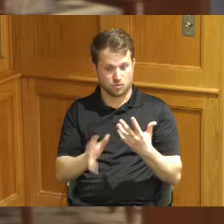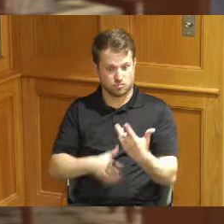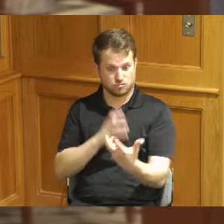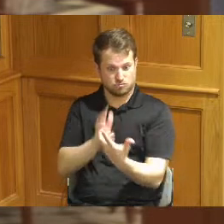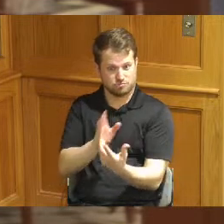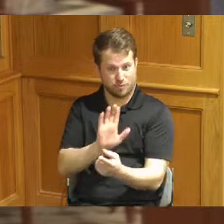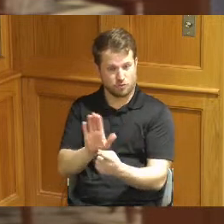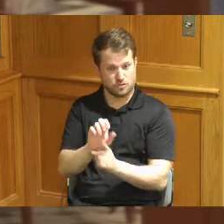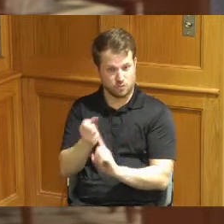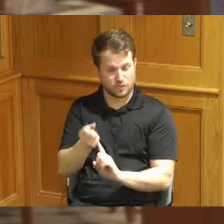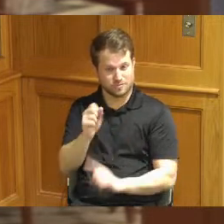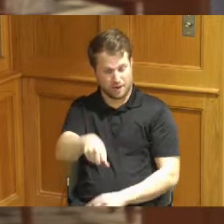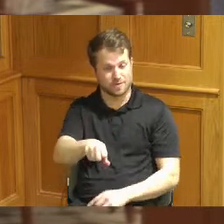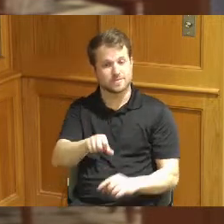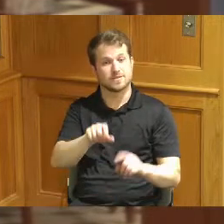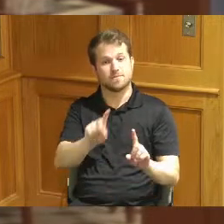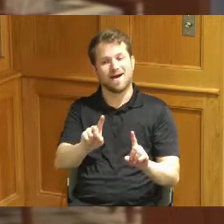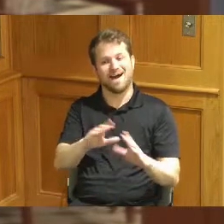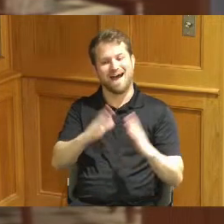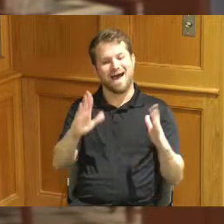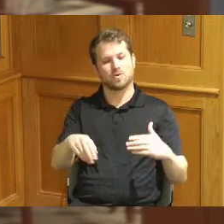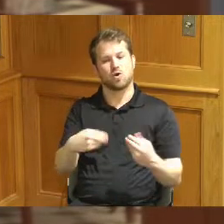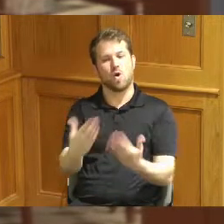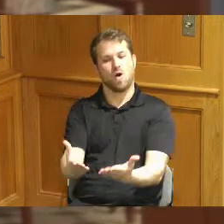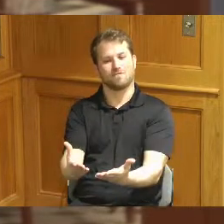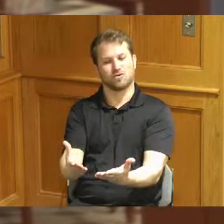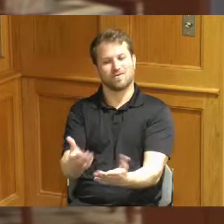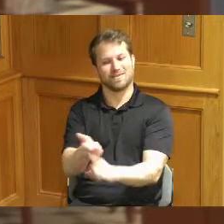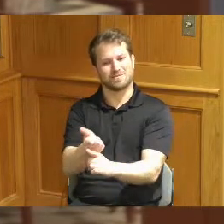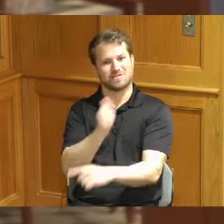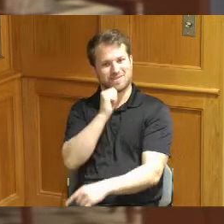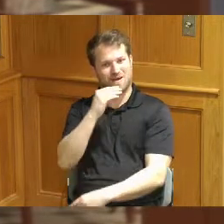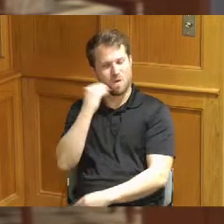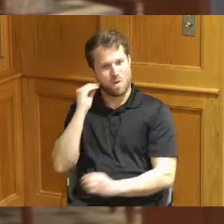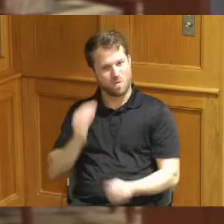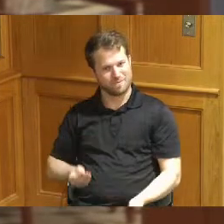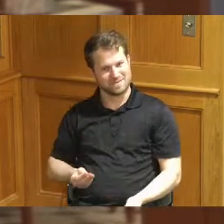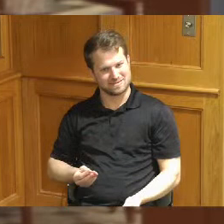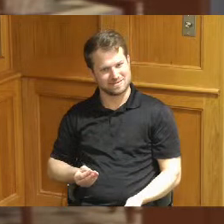that you know offering housing to people who are not homeless is not the correct intervention it